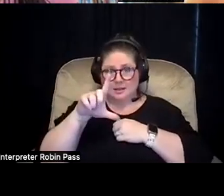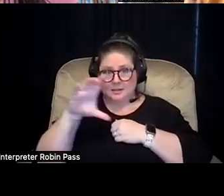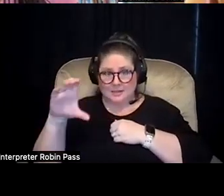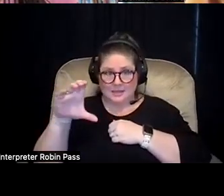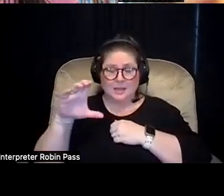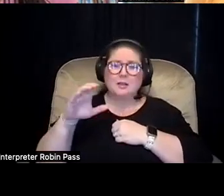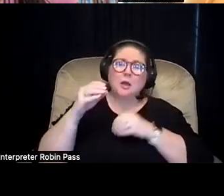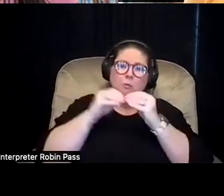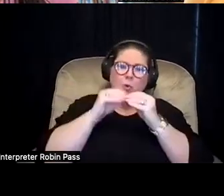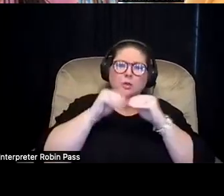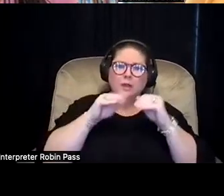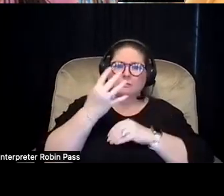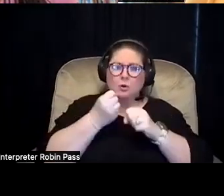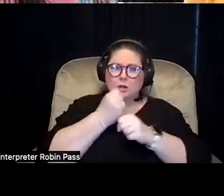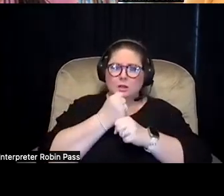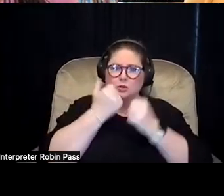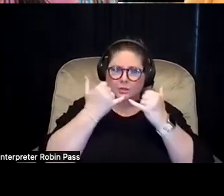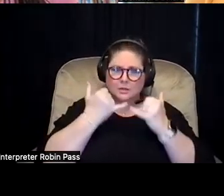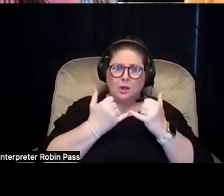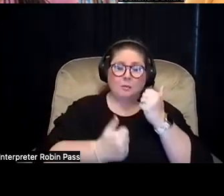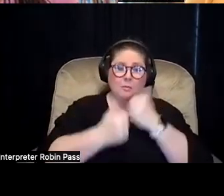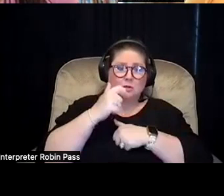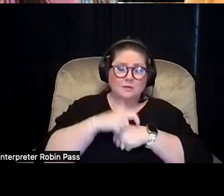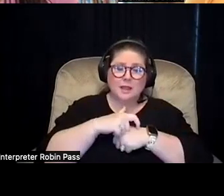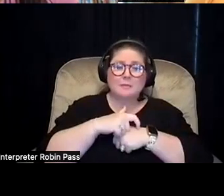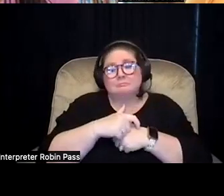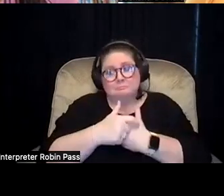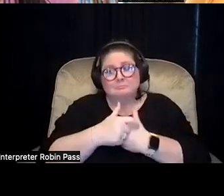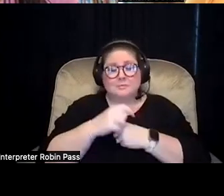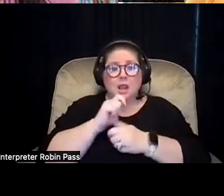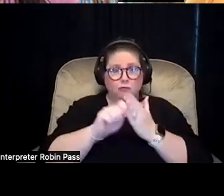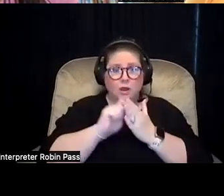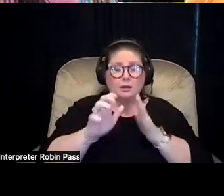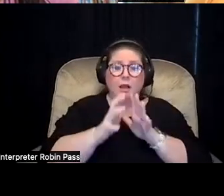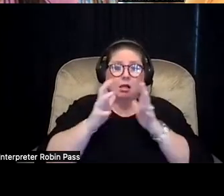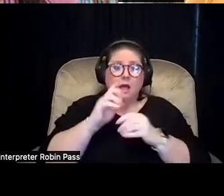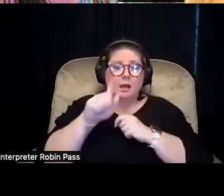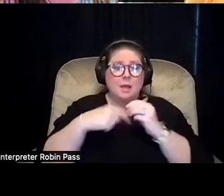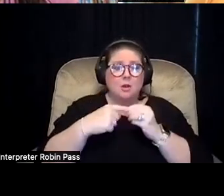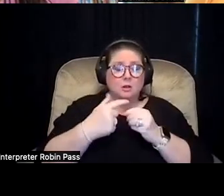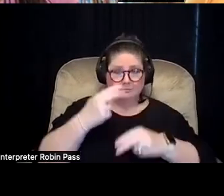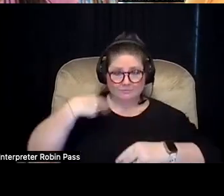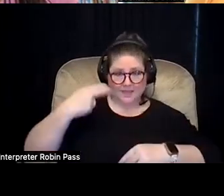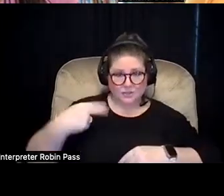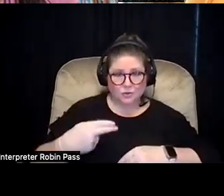a bulk of my work is just writing i write a lot about history equity in education